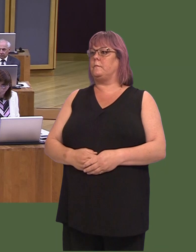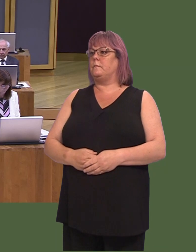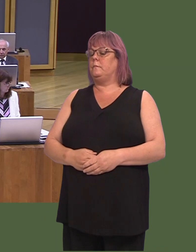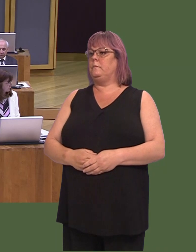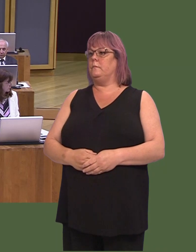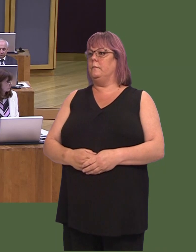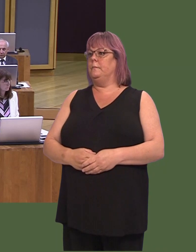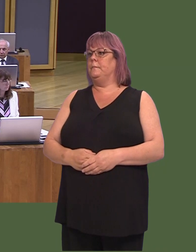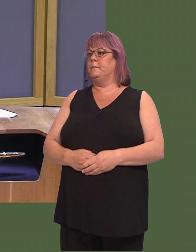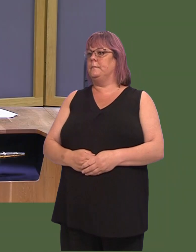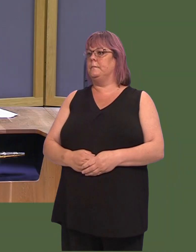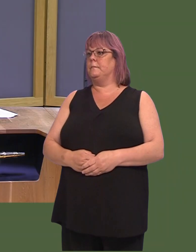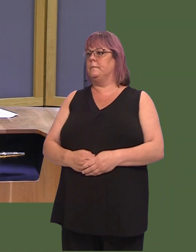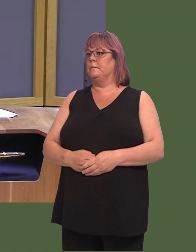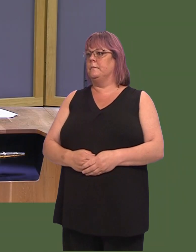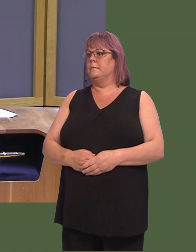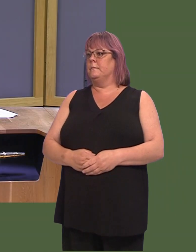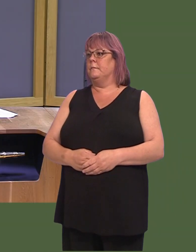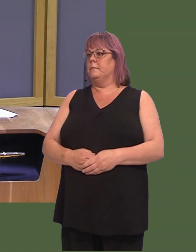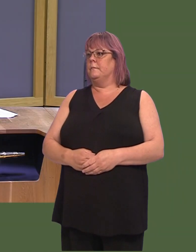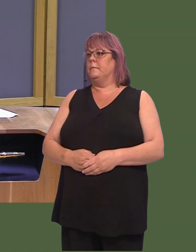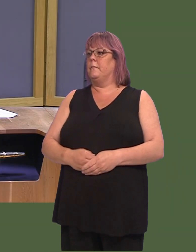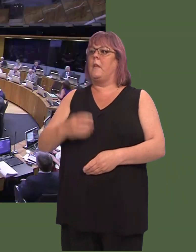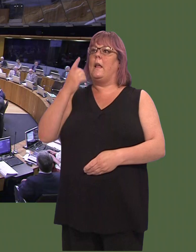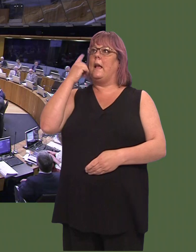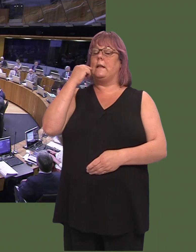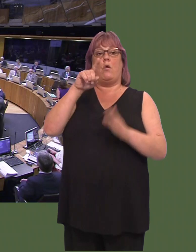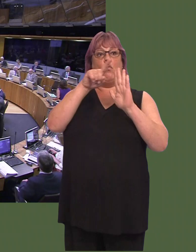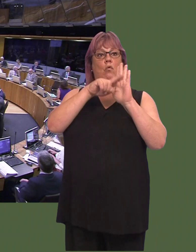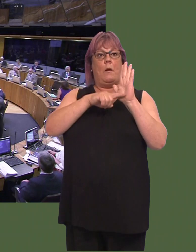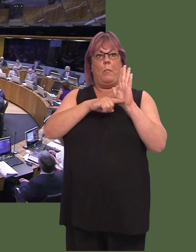Steffan Lewis AM: The First Minister will be aware of the comprehensive report published